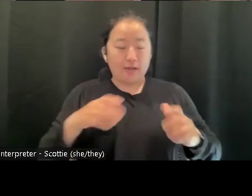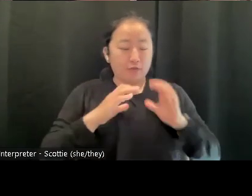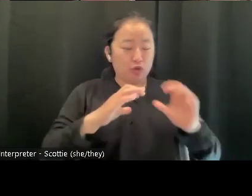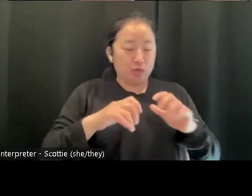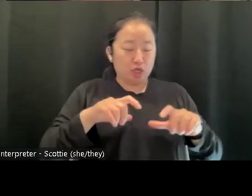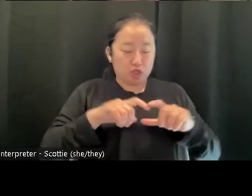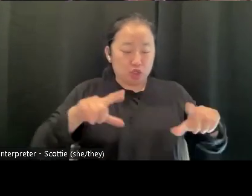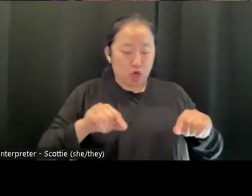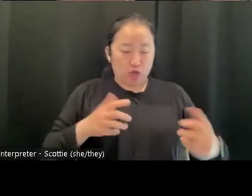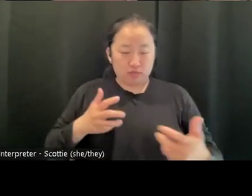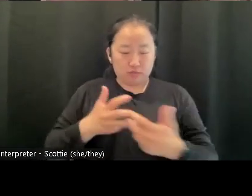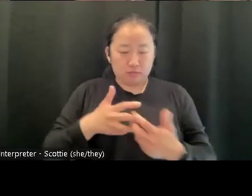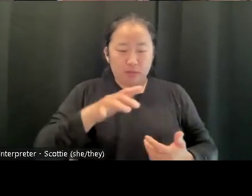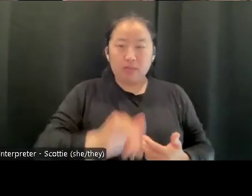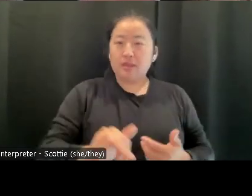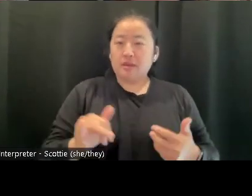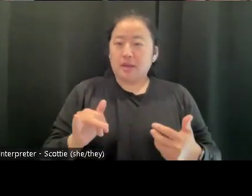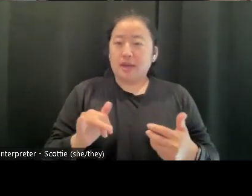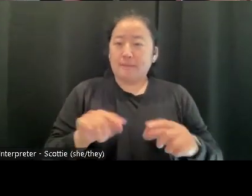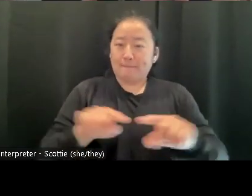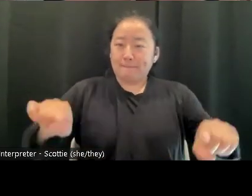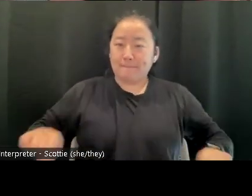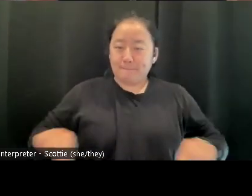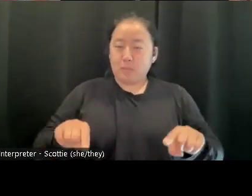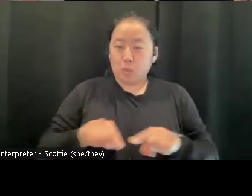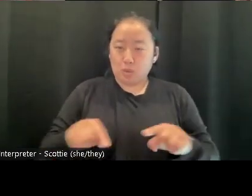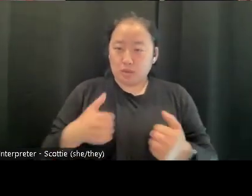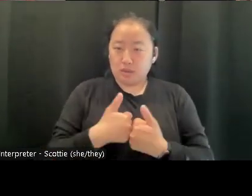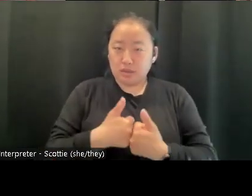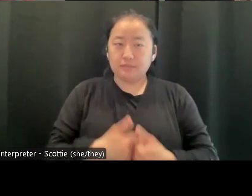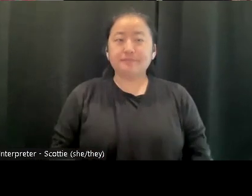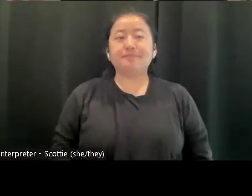related to that board game so I could play. We also had our communication devices out